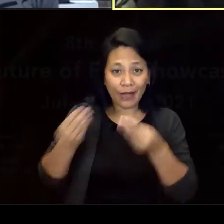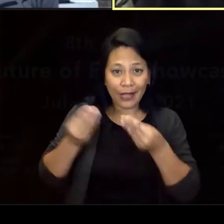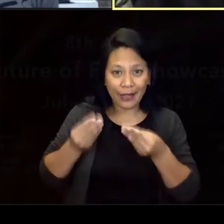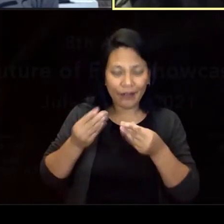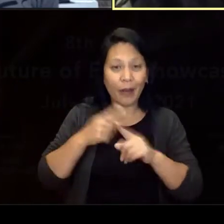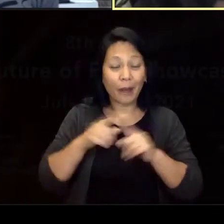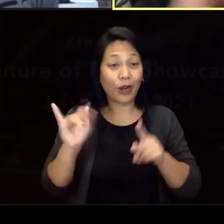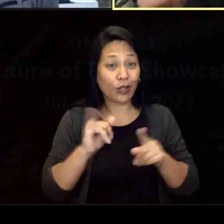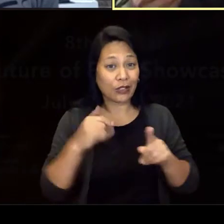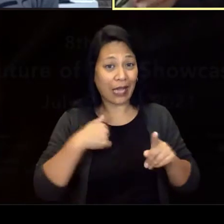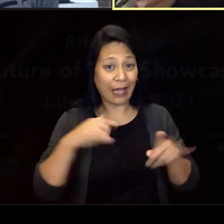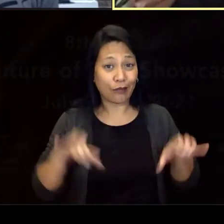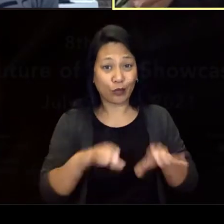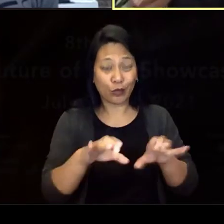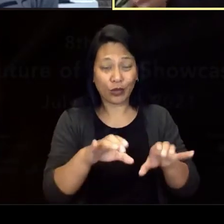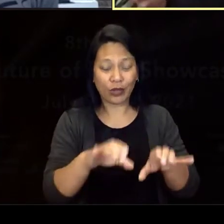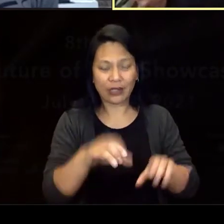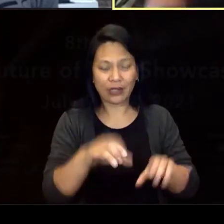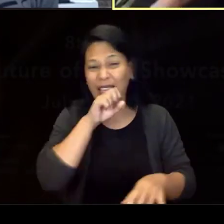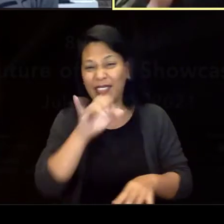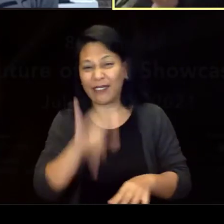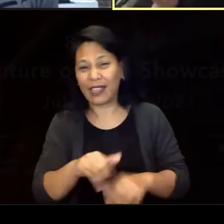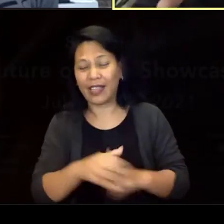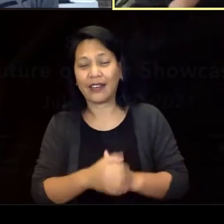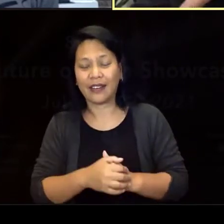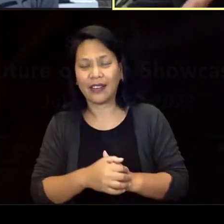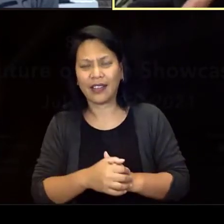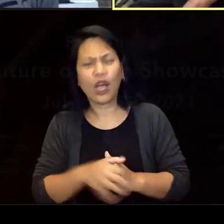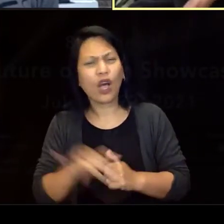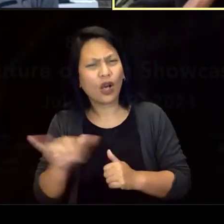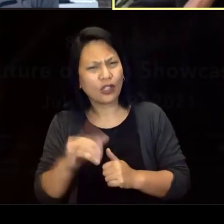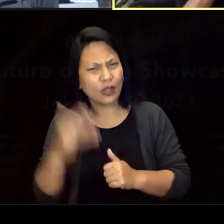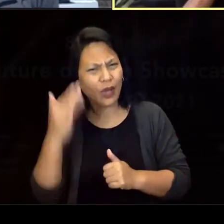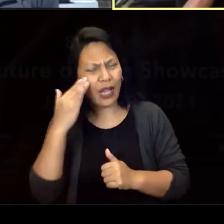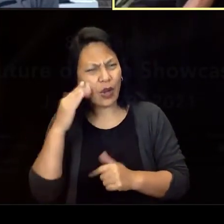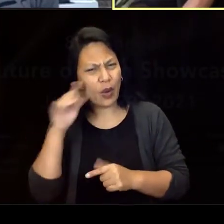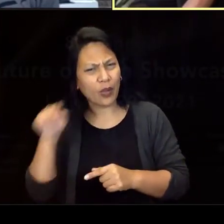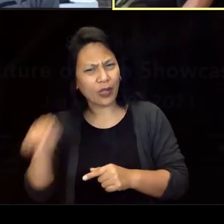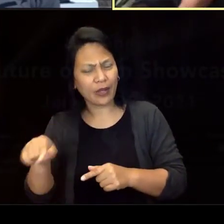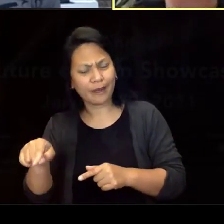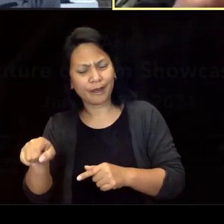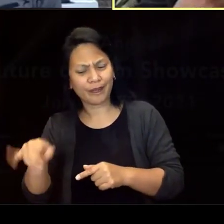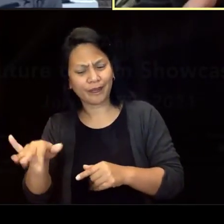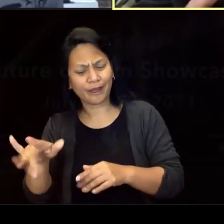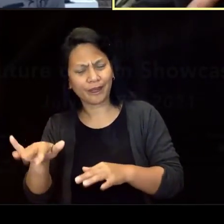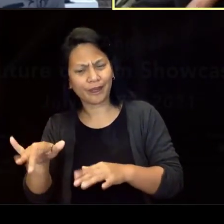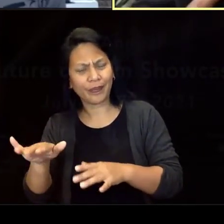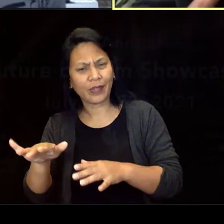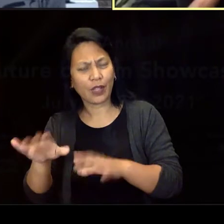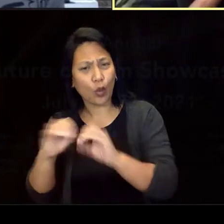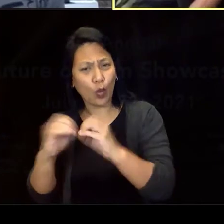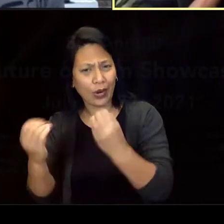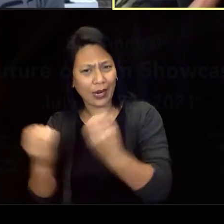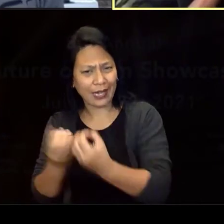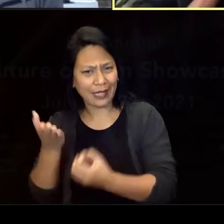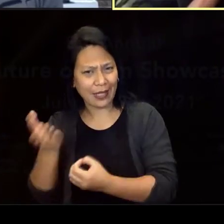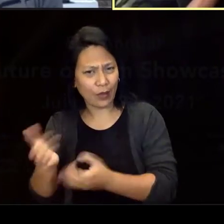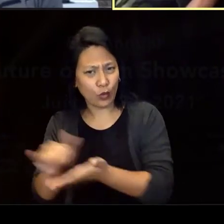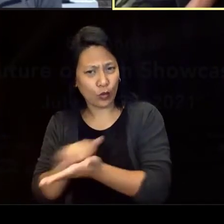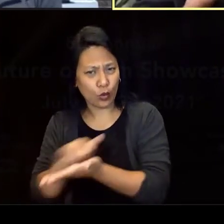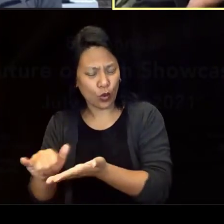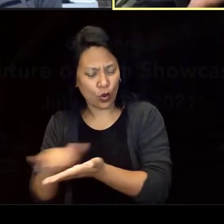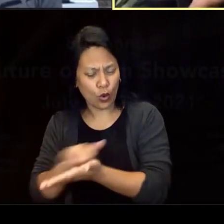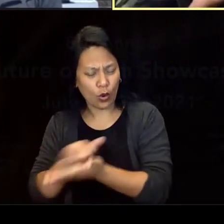Snd specifically through my research, I know about the New York organization that you were talking about, they have